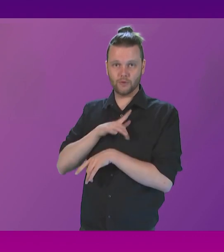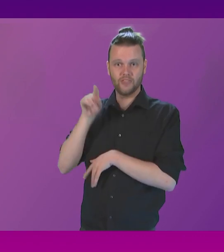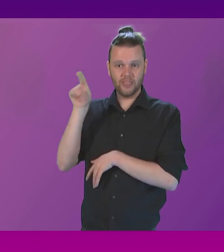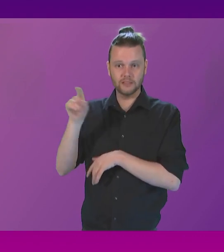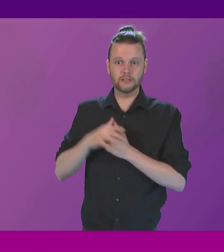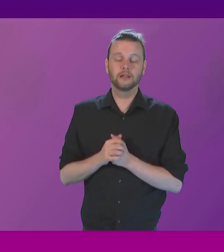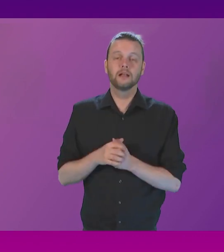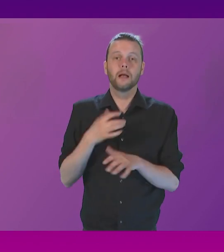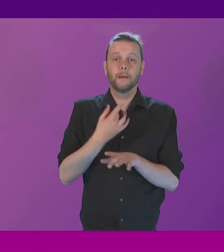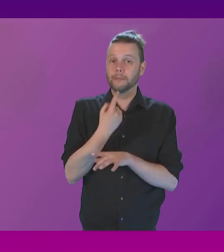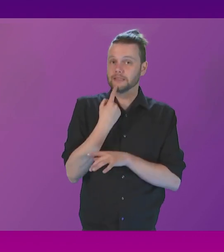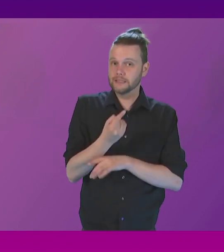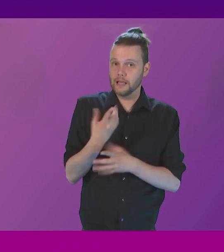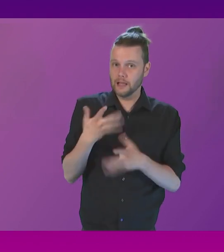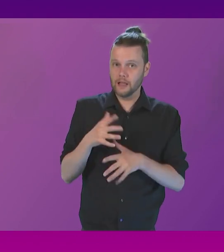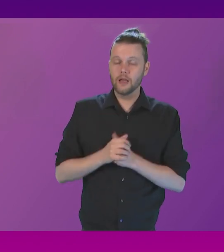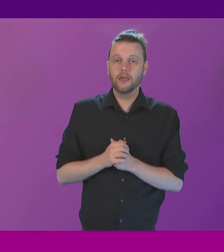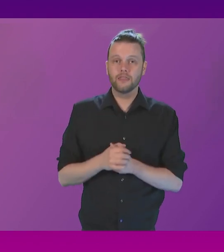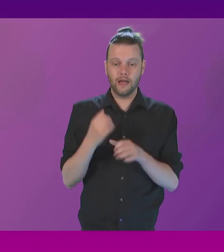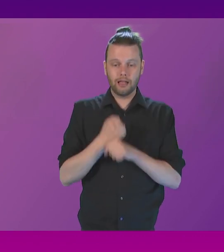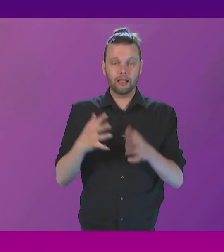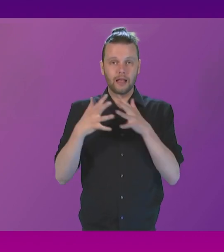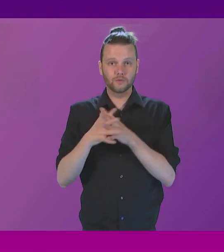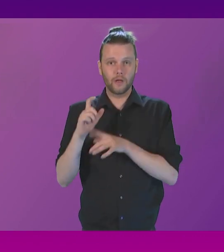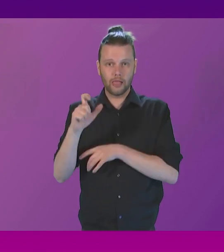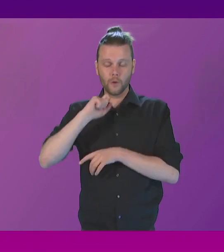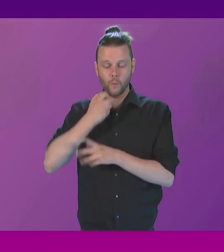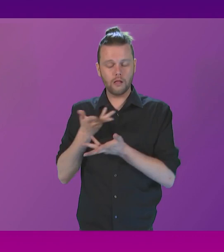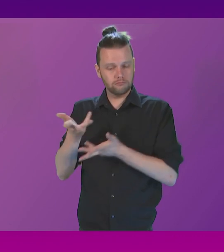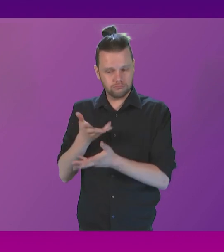I have said already that NHS Greater Glasgow and Clyde will co-operate with the public inquiry,